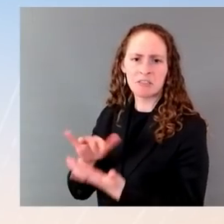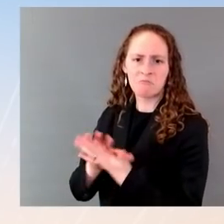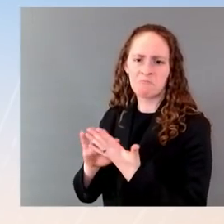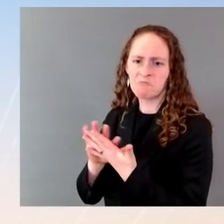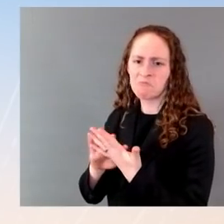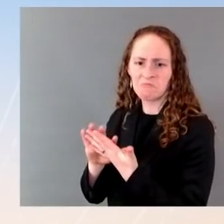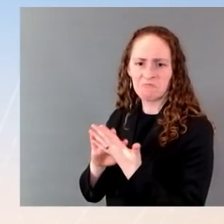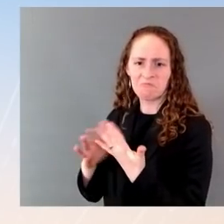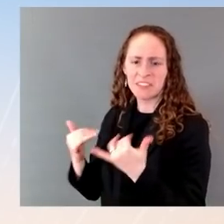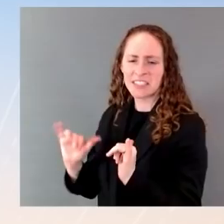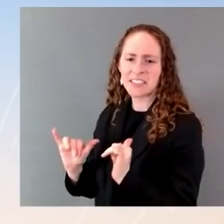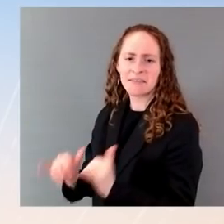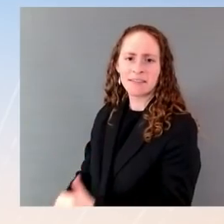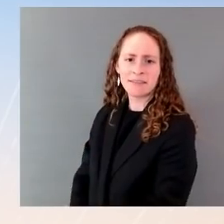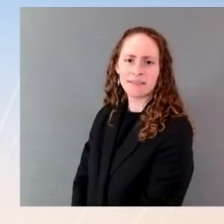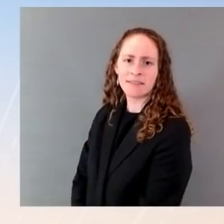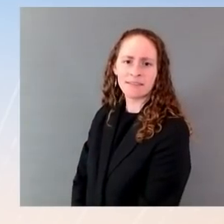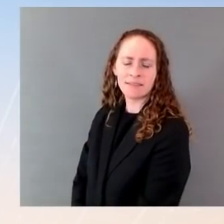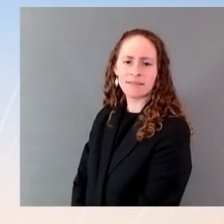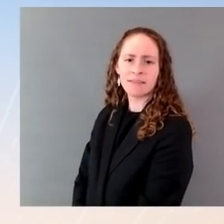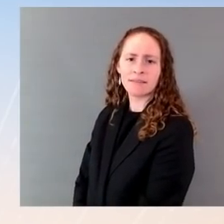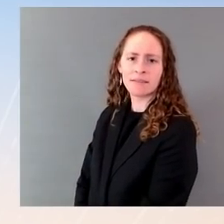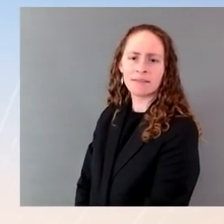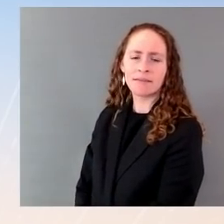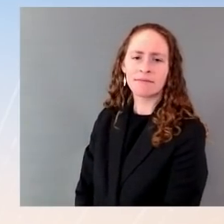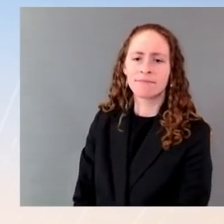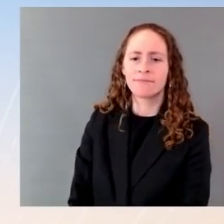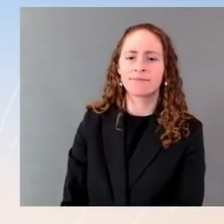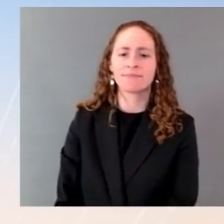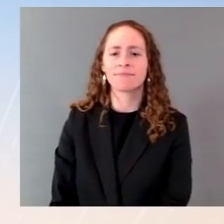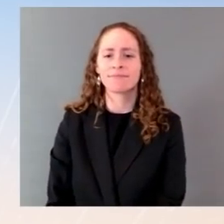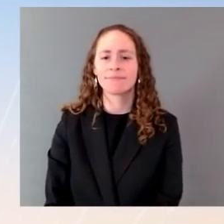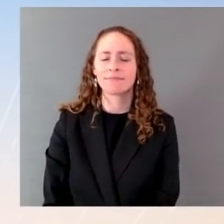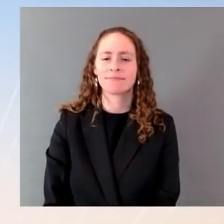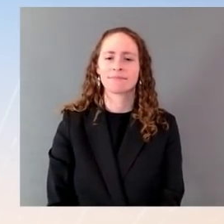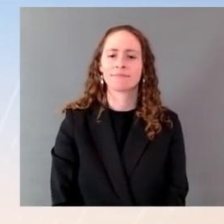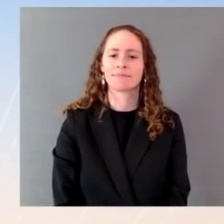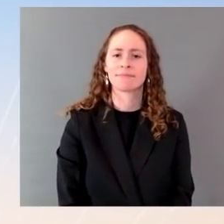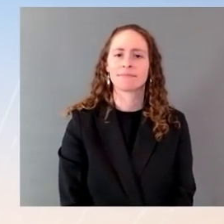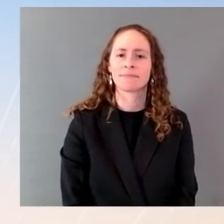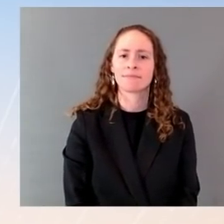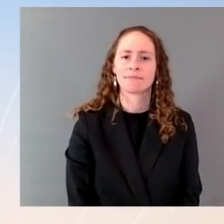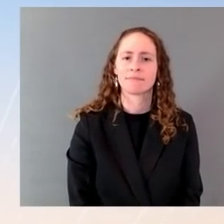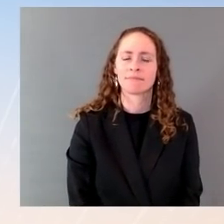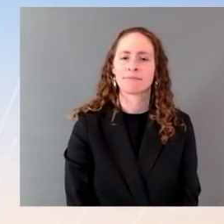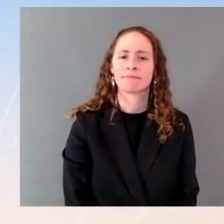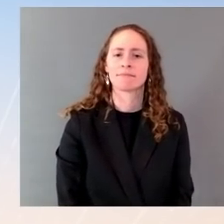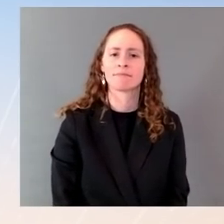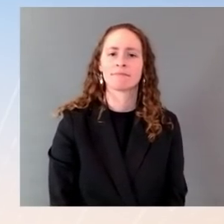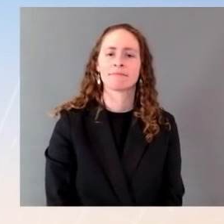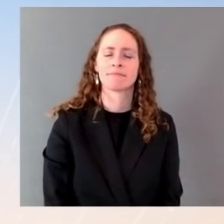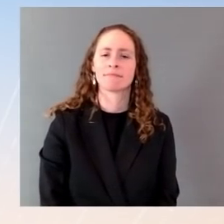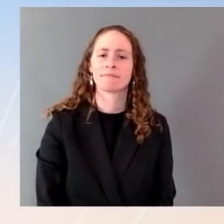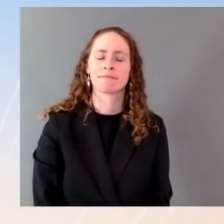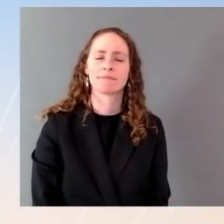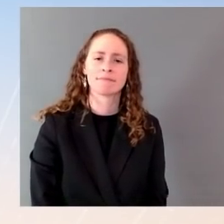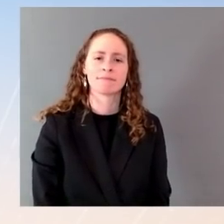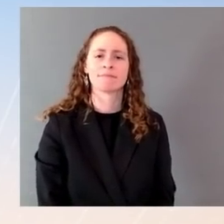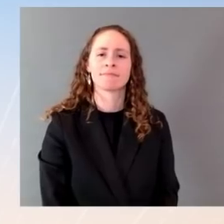with the United States? Mr. Sullivan: I'll -- I'll put this quite simply: The more Iran demonstrates a lack of seriousness at the negotiating table,